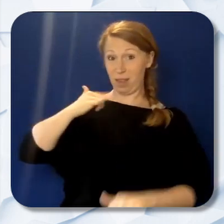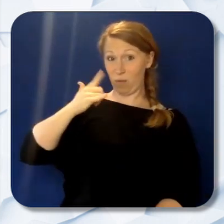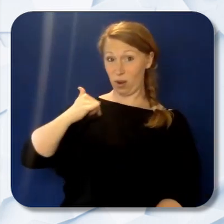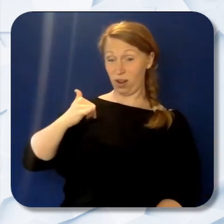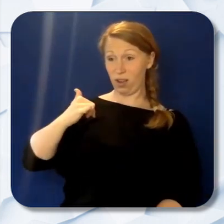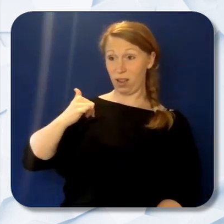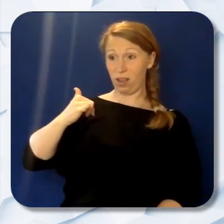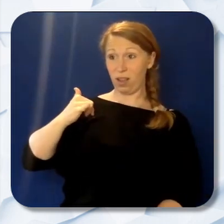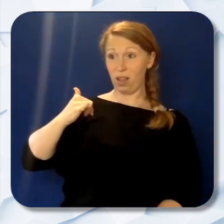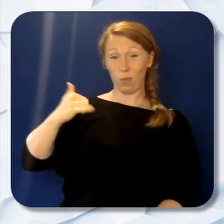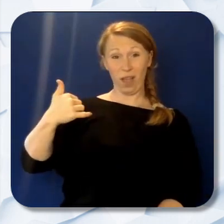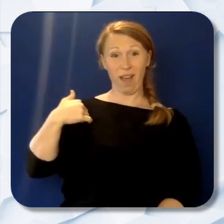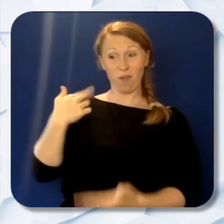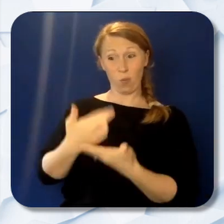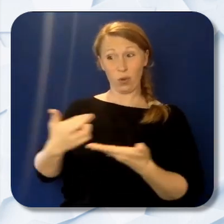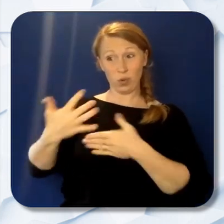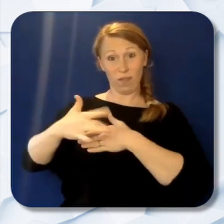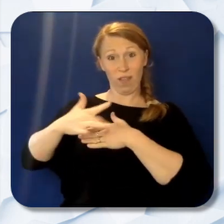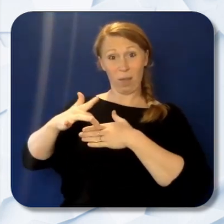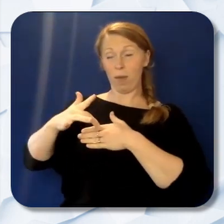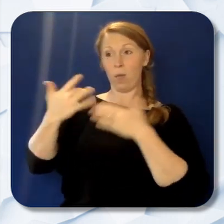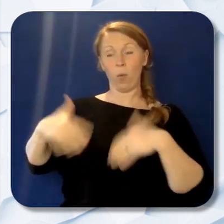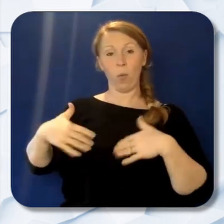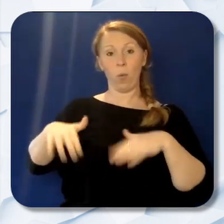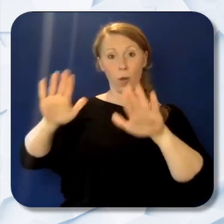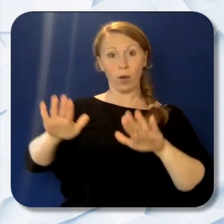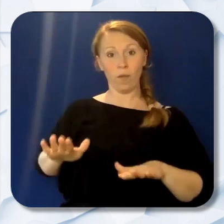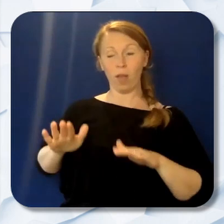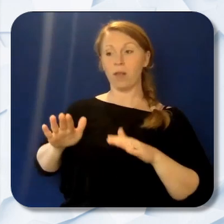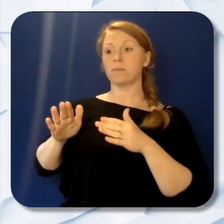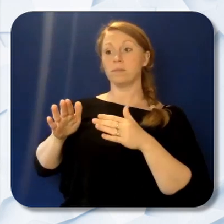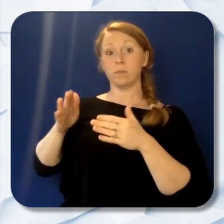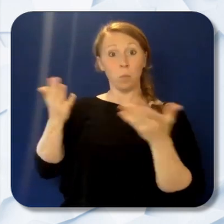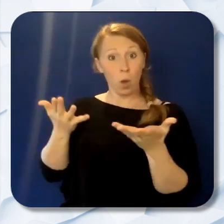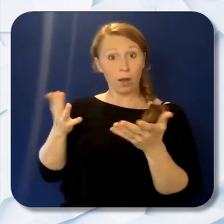resource available uh to our schools, and that is in our cam that can be used to intervene. If